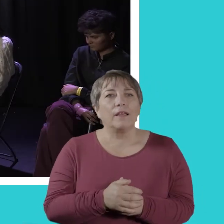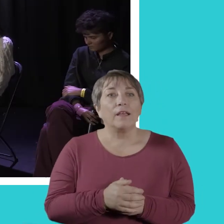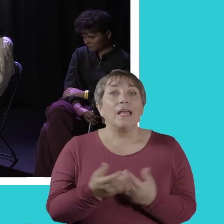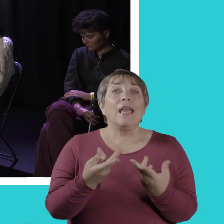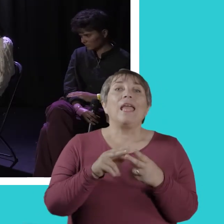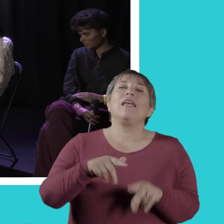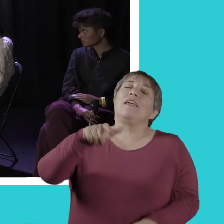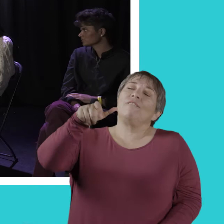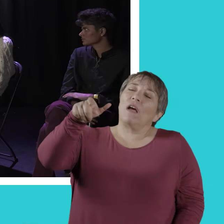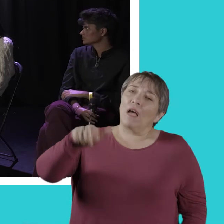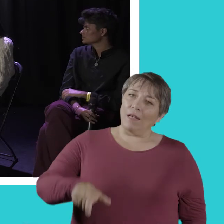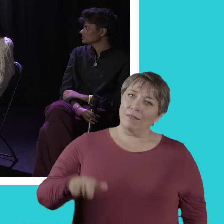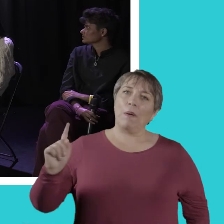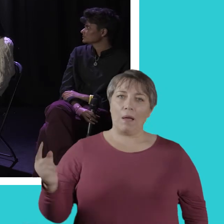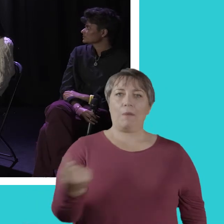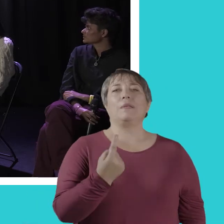And I think code switching is you know something I've had to do and I